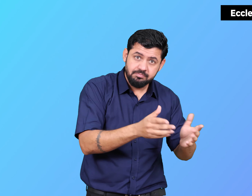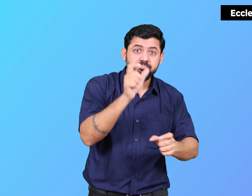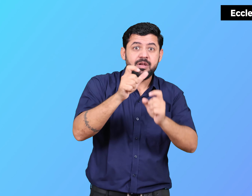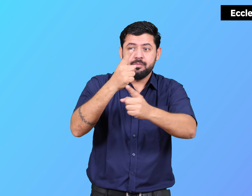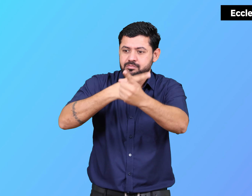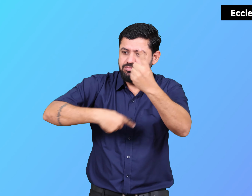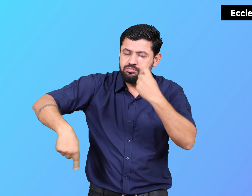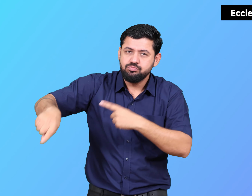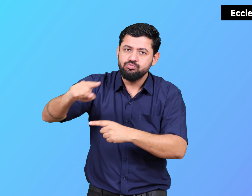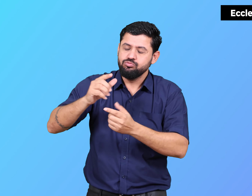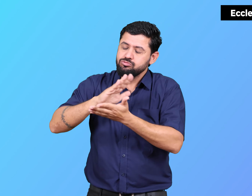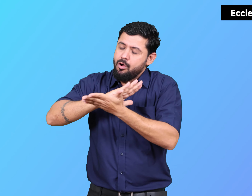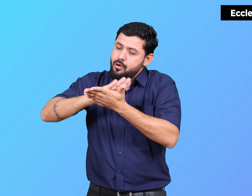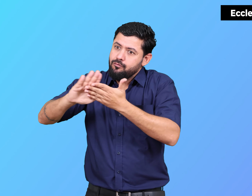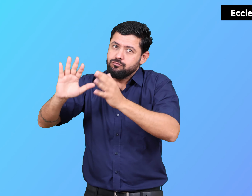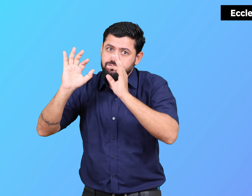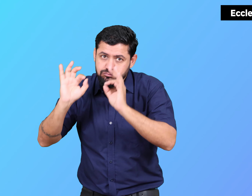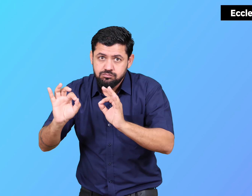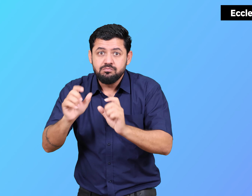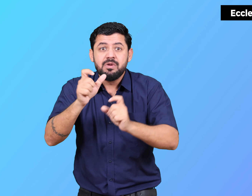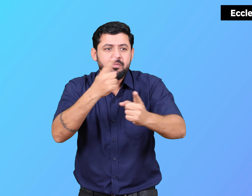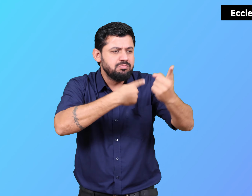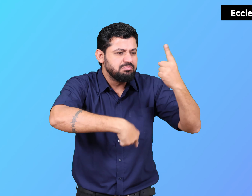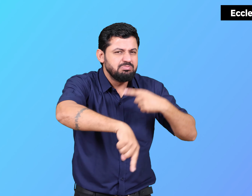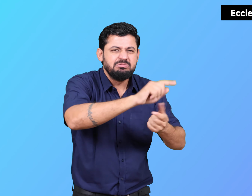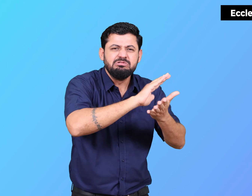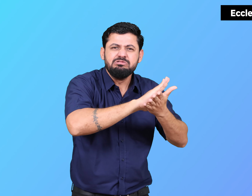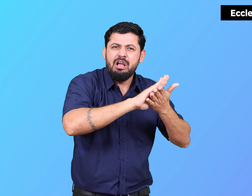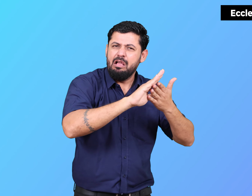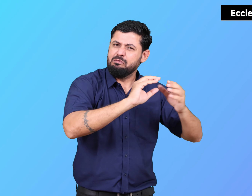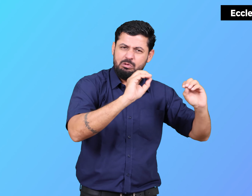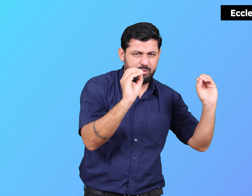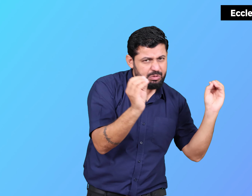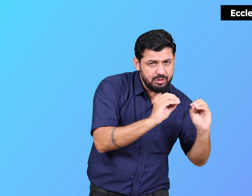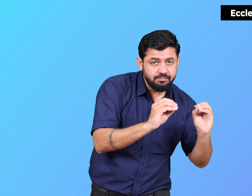Death comes to those who are pure and to those who are not pure.